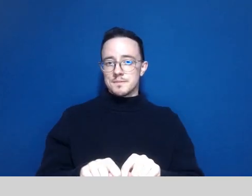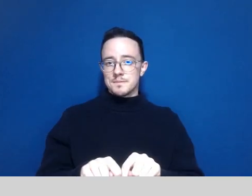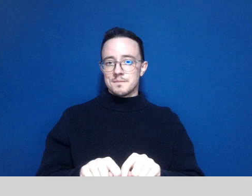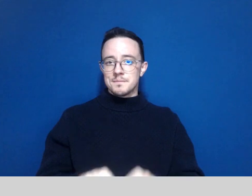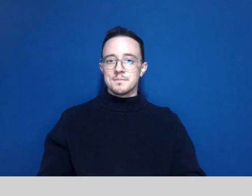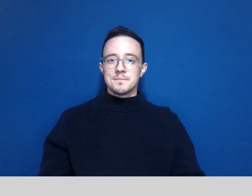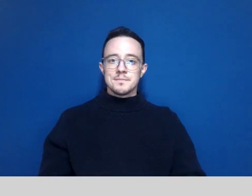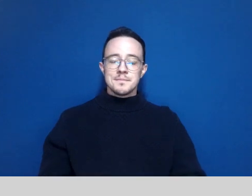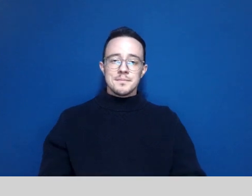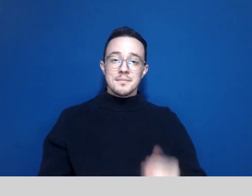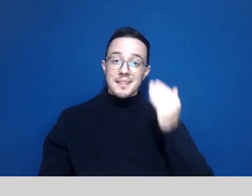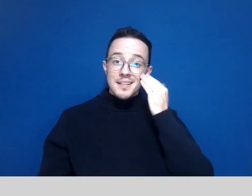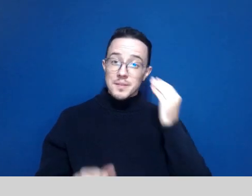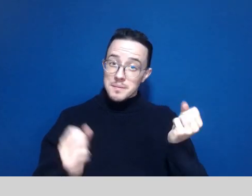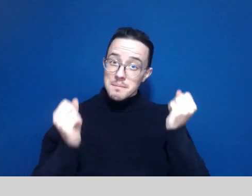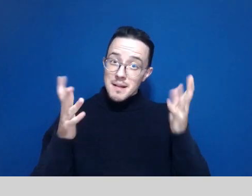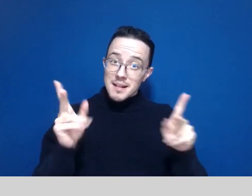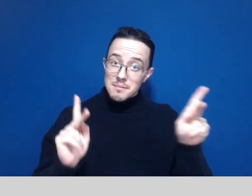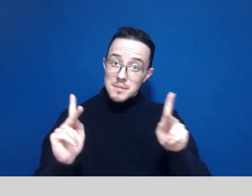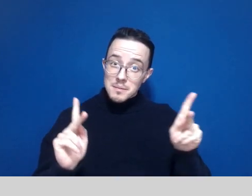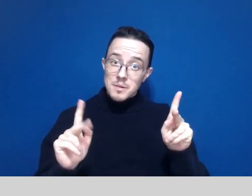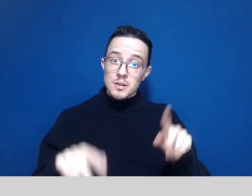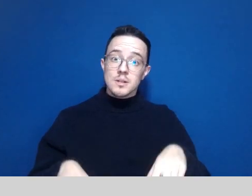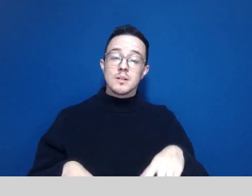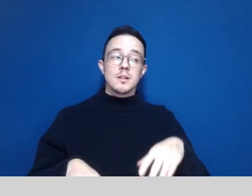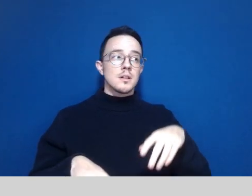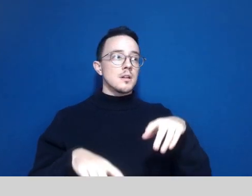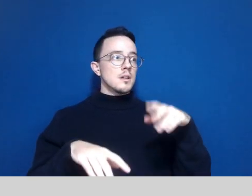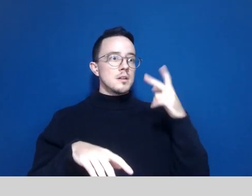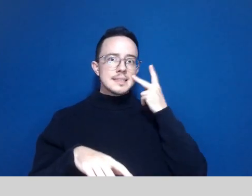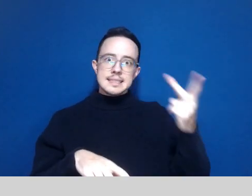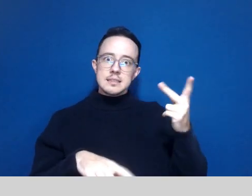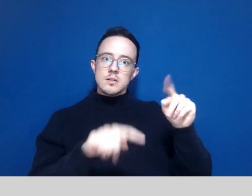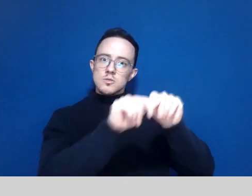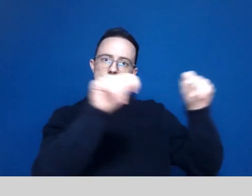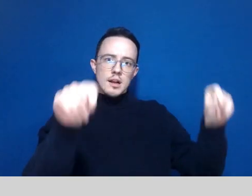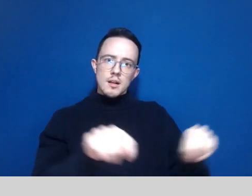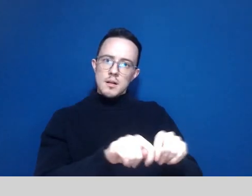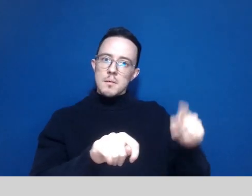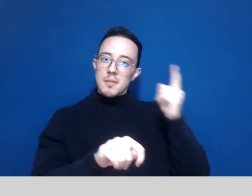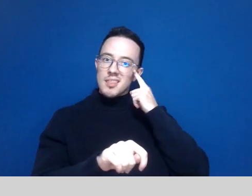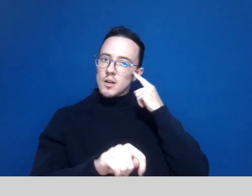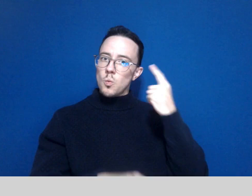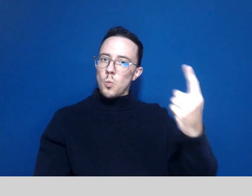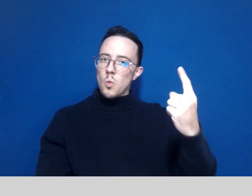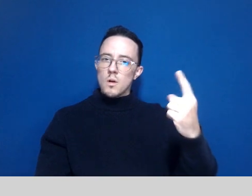transcriptions can be used as an SEO tool. That's not the only place.